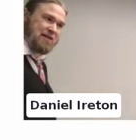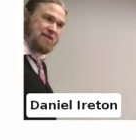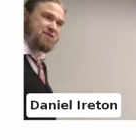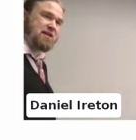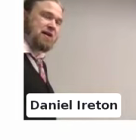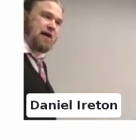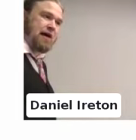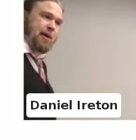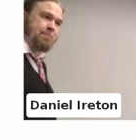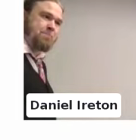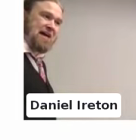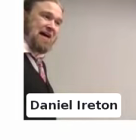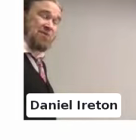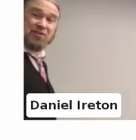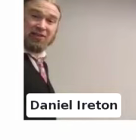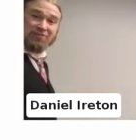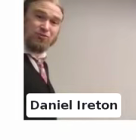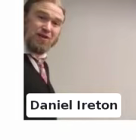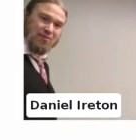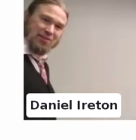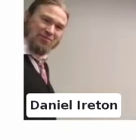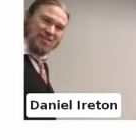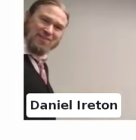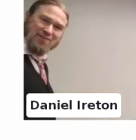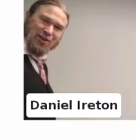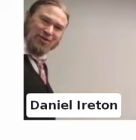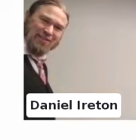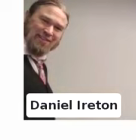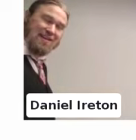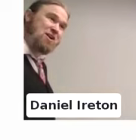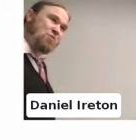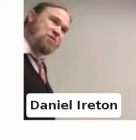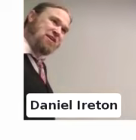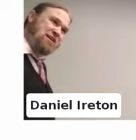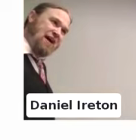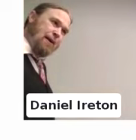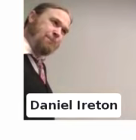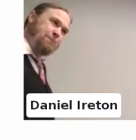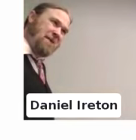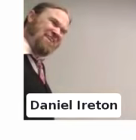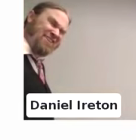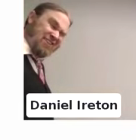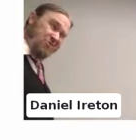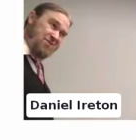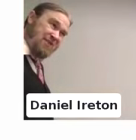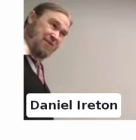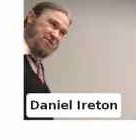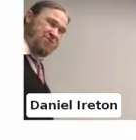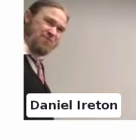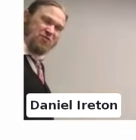I've been to some. I've been, I've been to some really cool ones. I would love to.